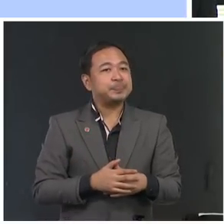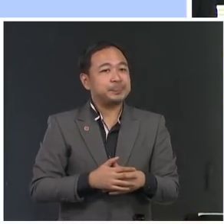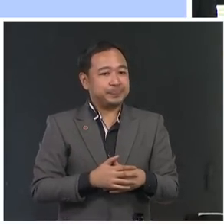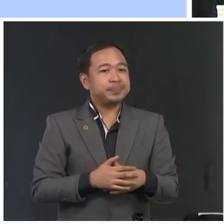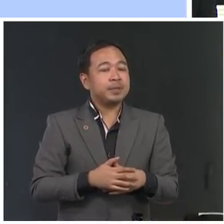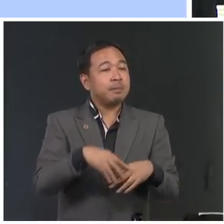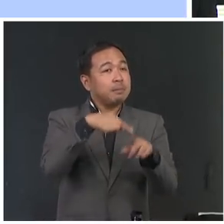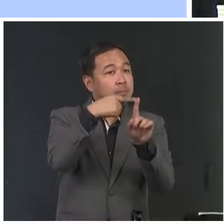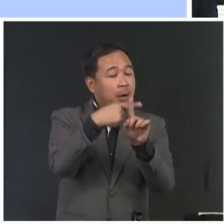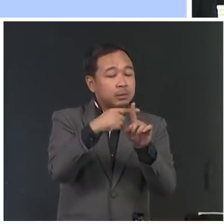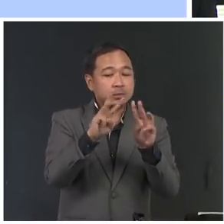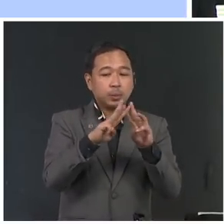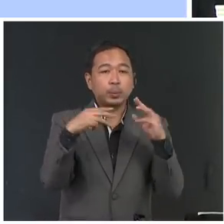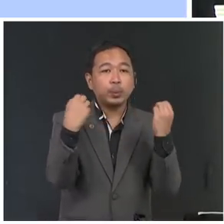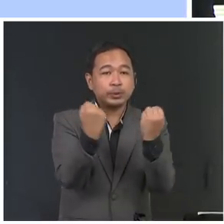working there and when I have a press